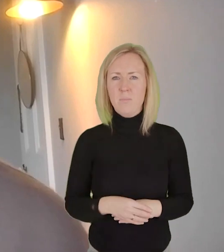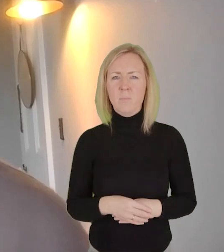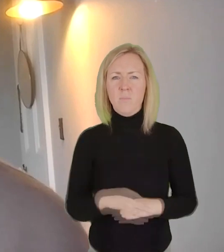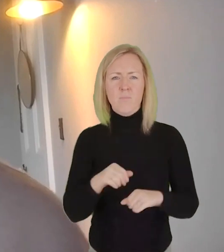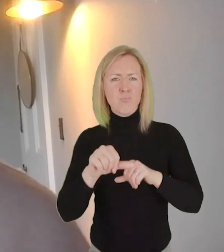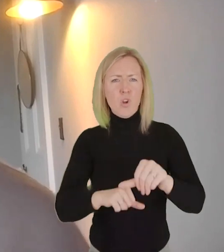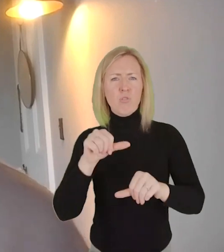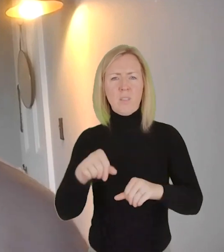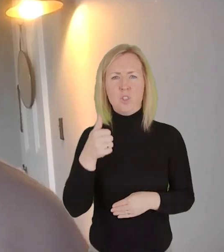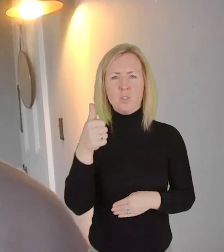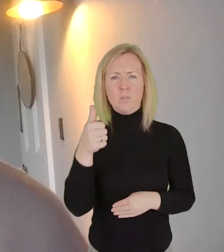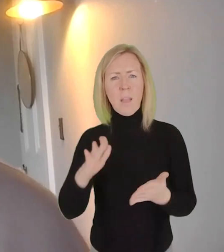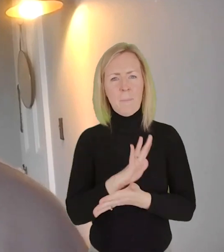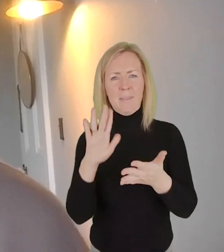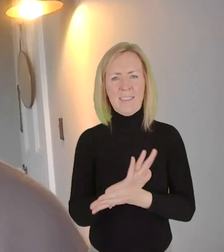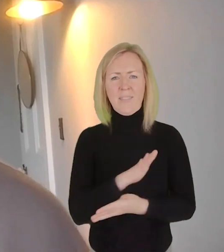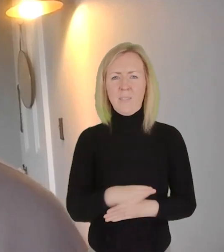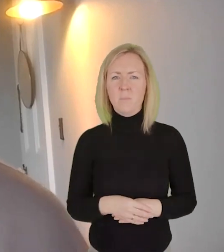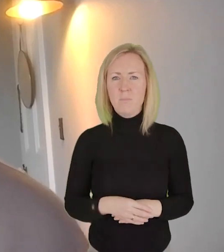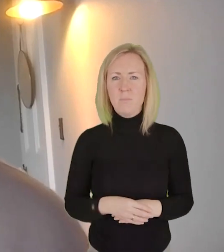So we're very pleased with progress.